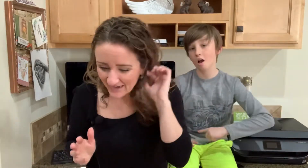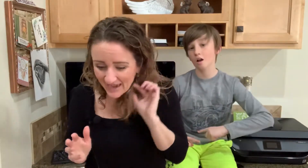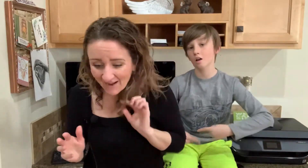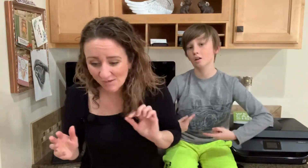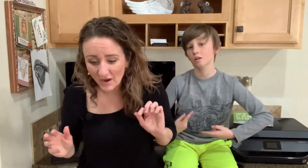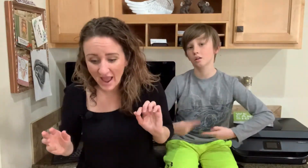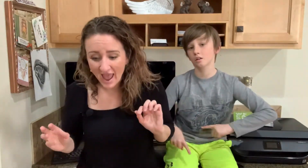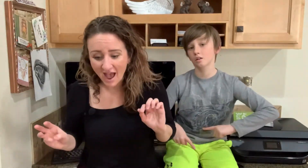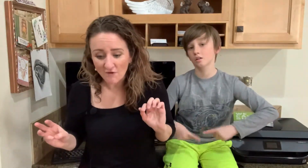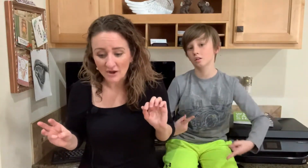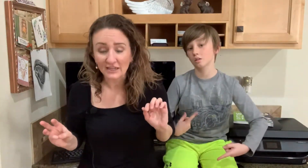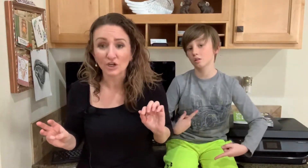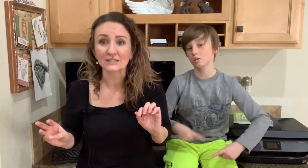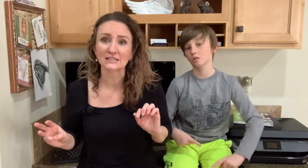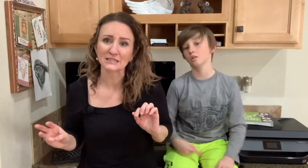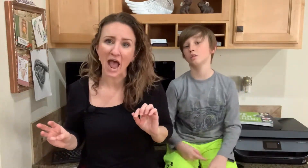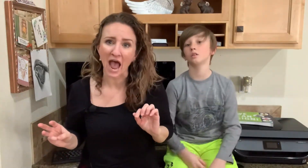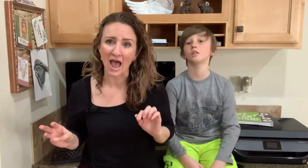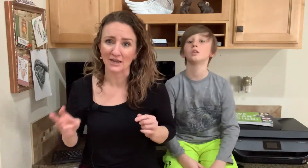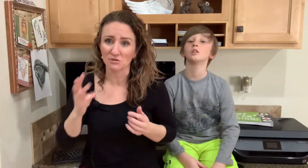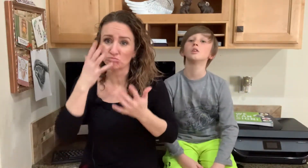Next one I have on here is sad.